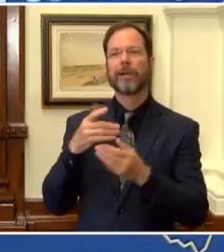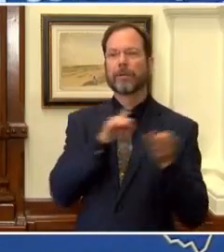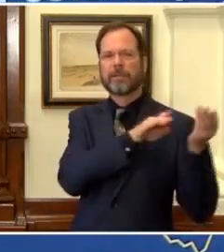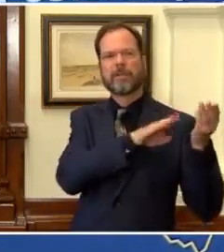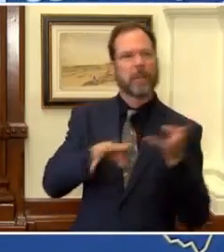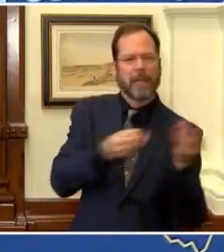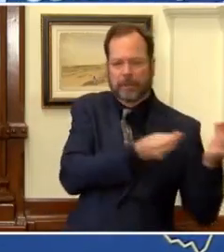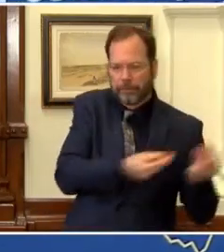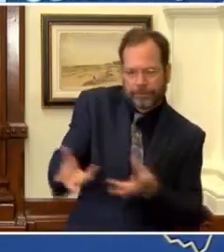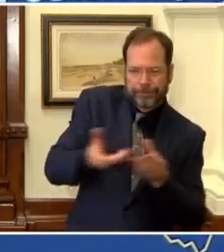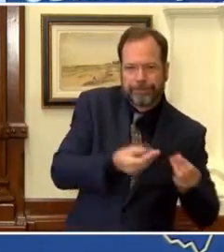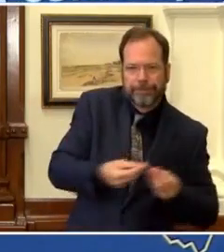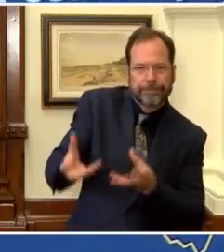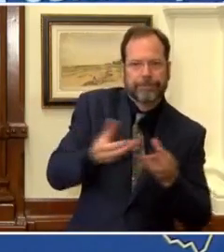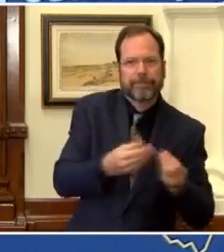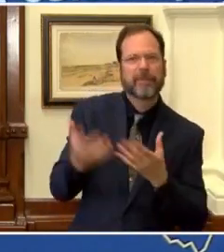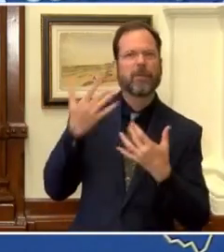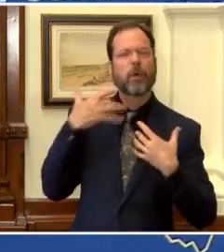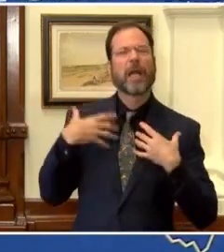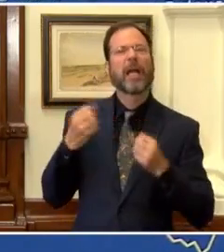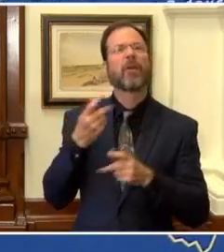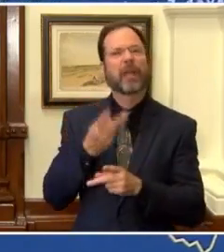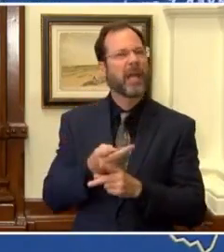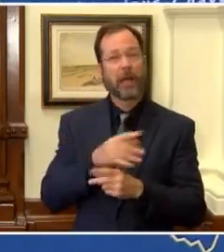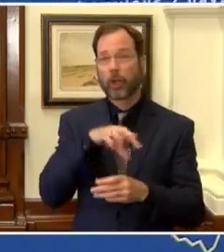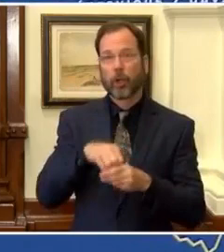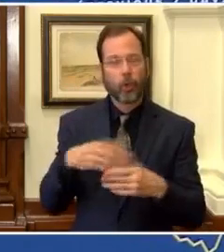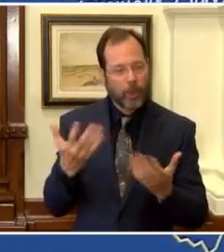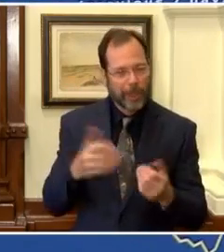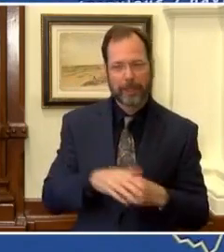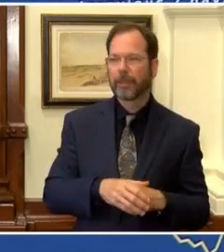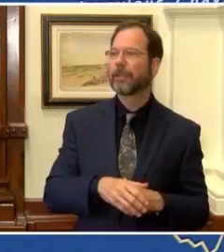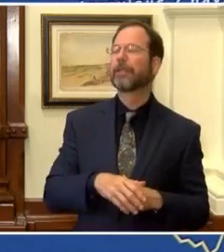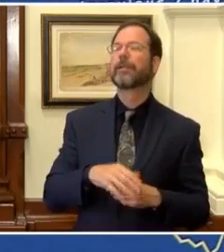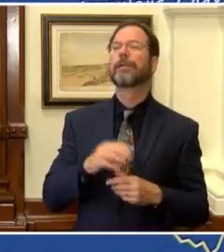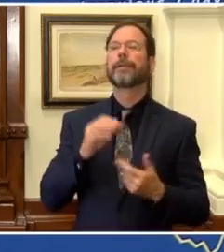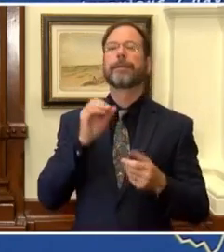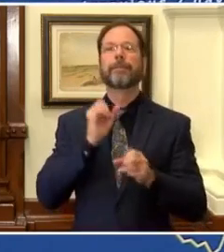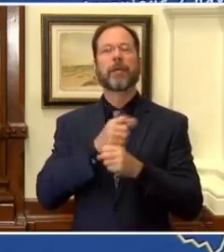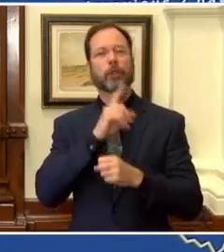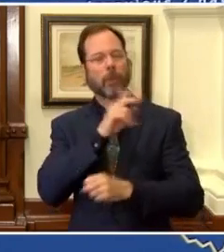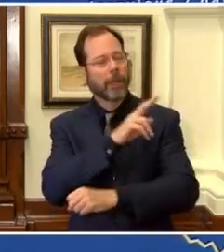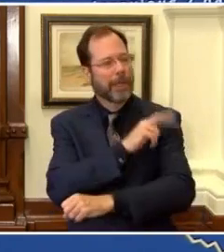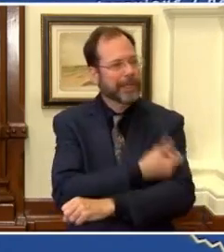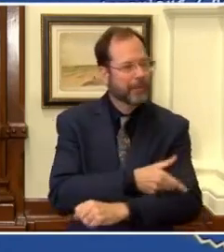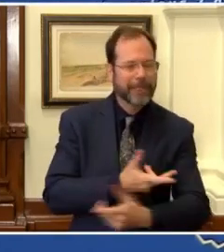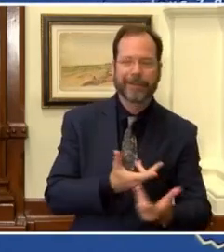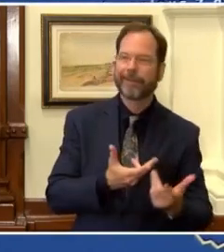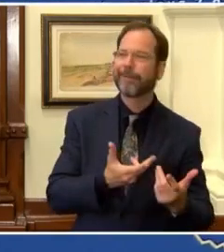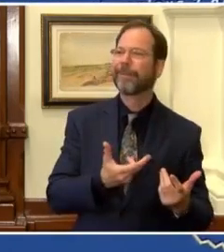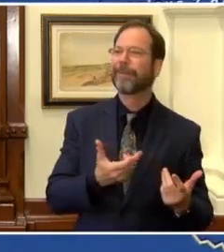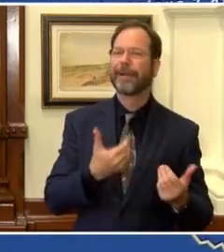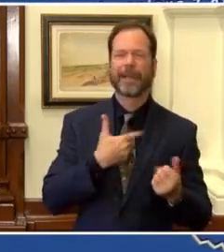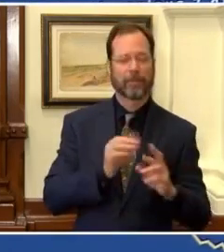ANSWERED THAT QUESTION, AS A REMINDER, HE IS IN CHARGE OF WHAT IS CALLED THE SUPPLY CHAIN OPERATION FOR HEALTH CARE.